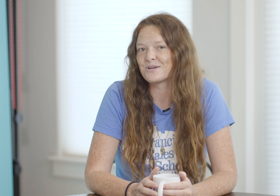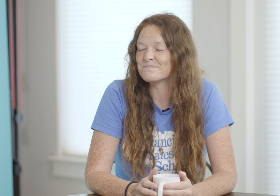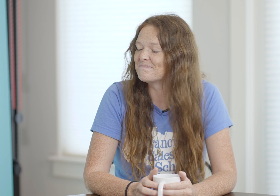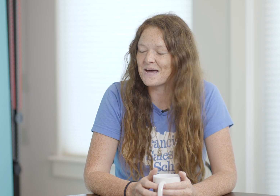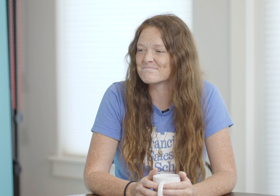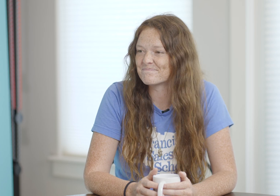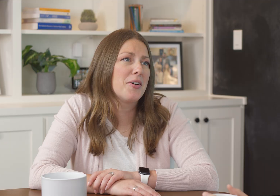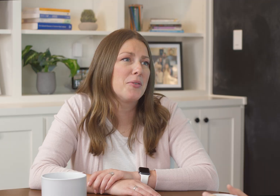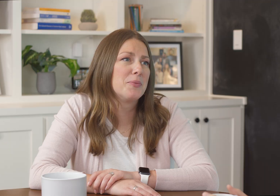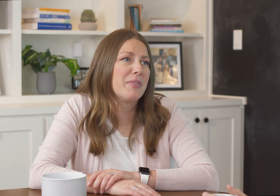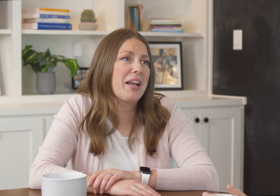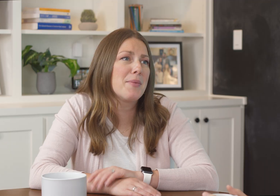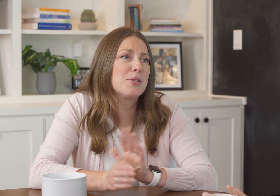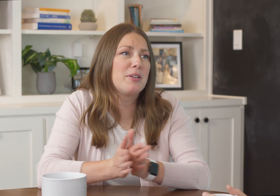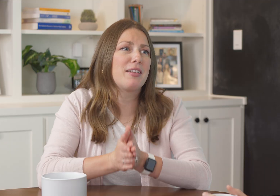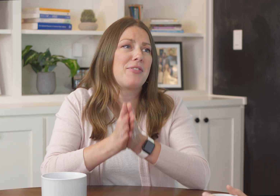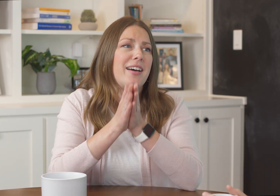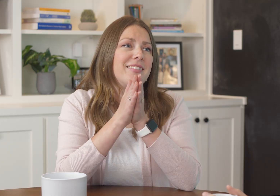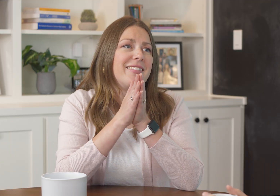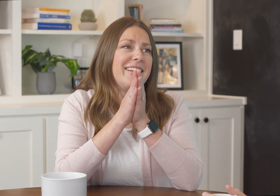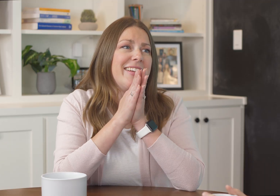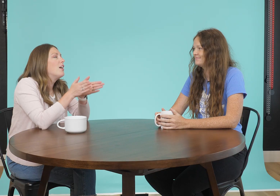So, yeah. Oh, I absolutely love that. Yeah.